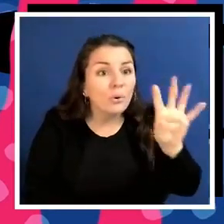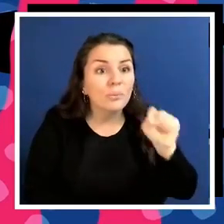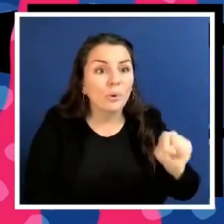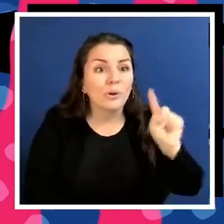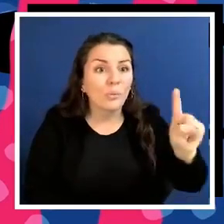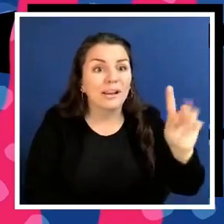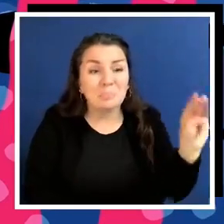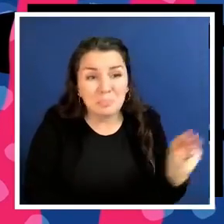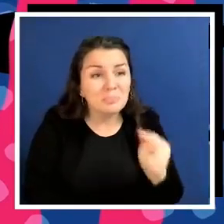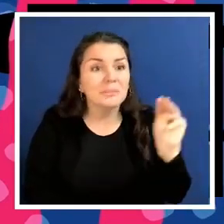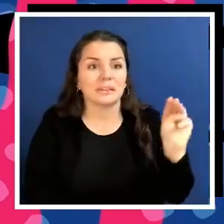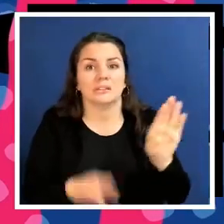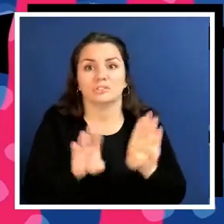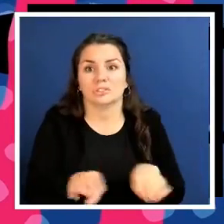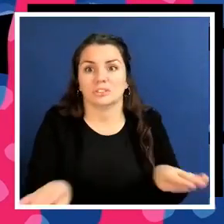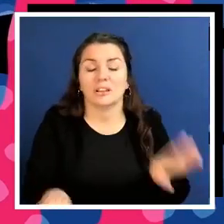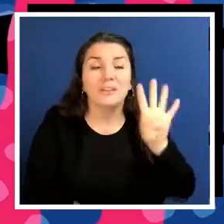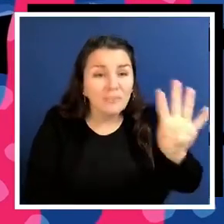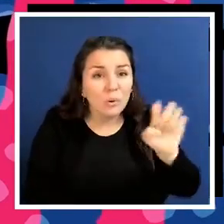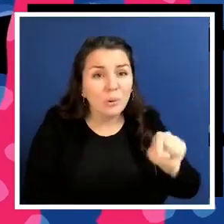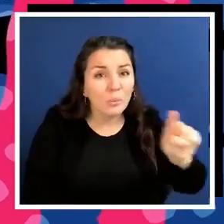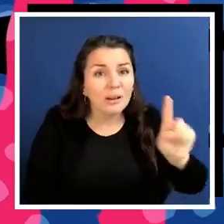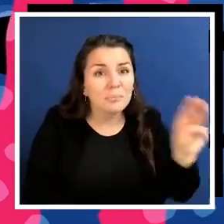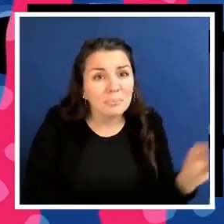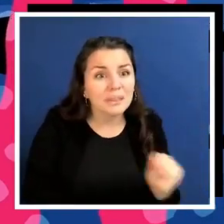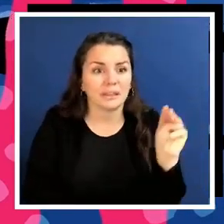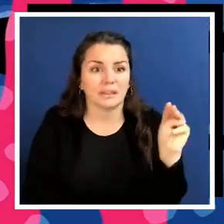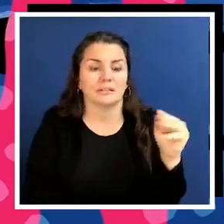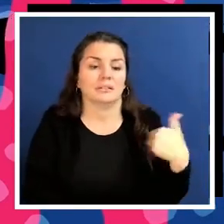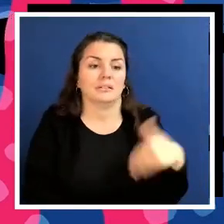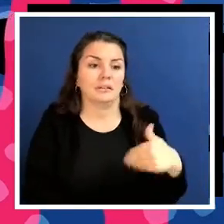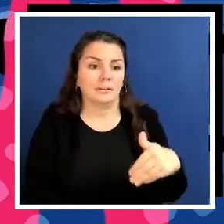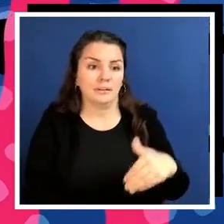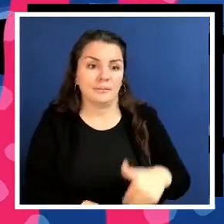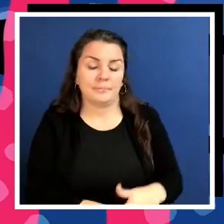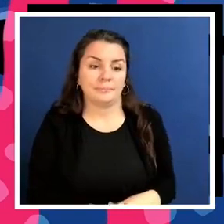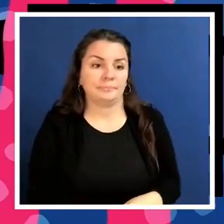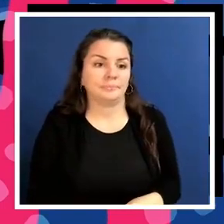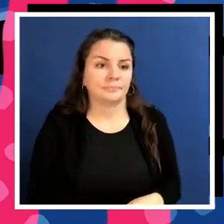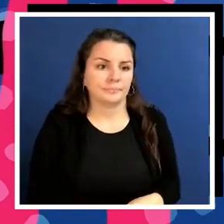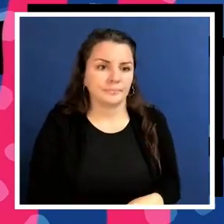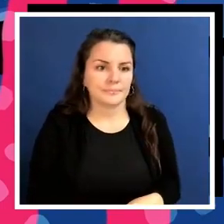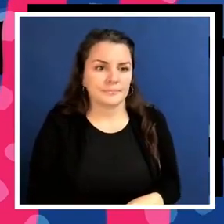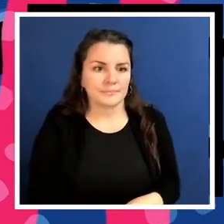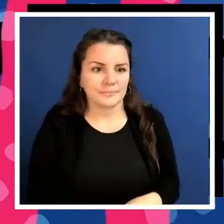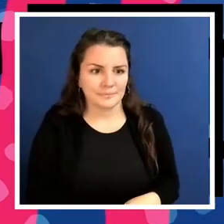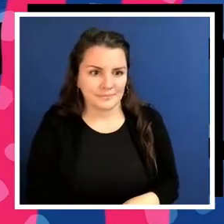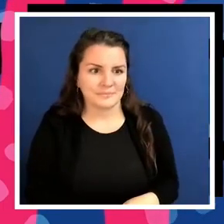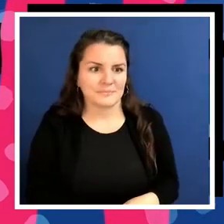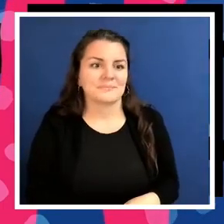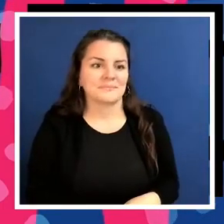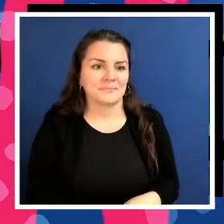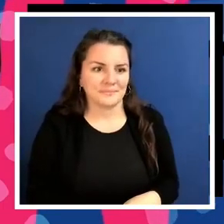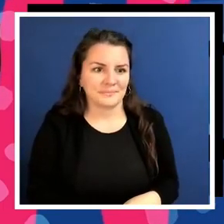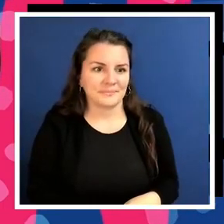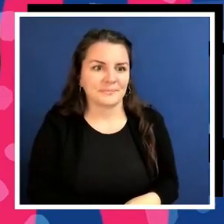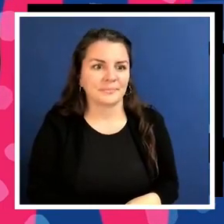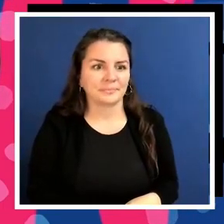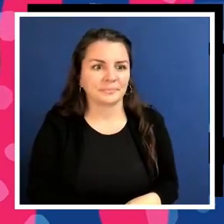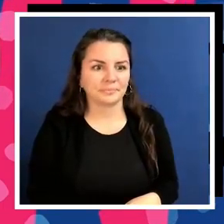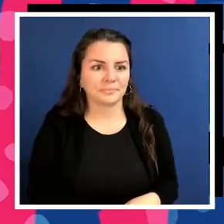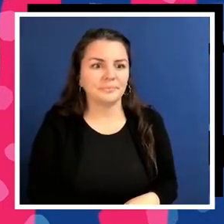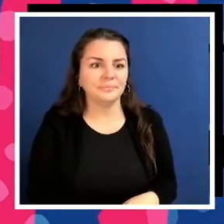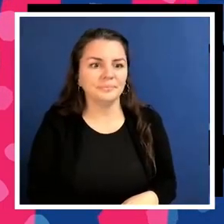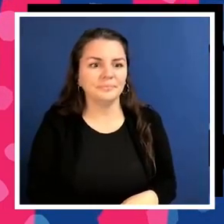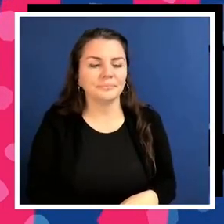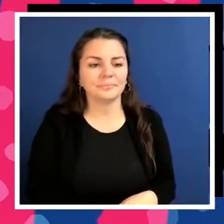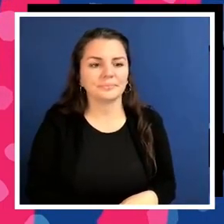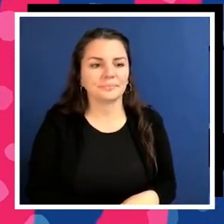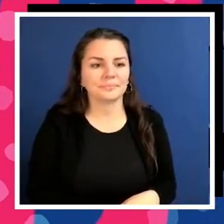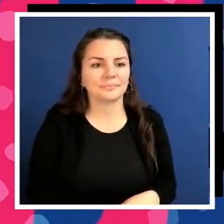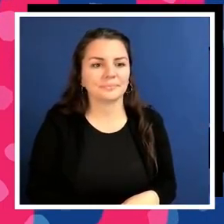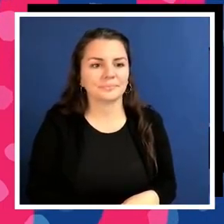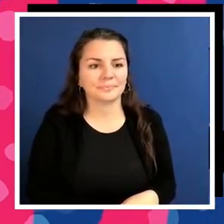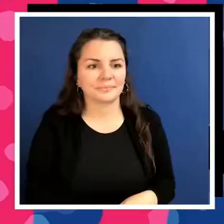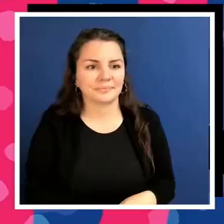THANKS TO THE CHILD TAX CREDIT.